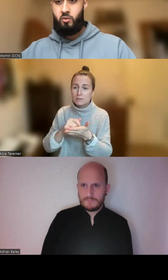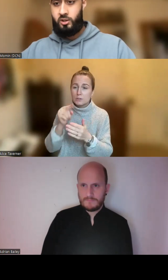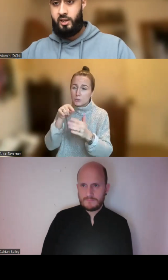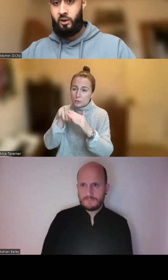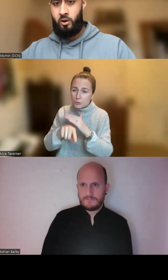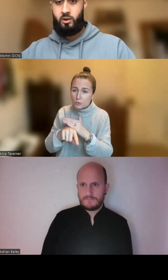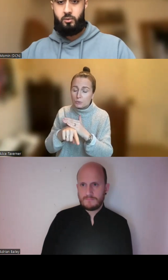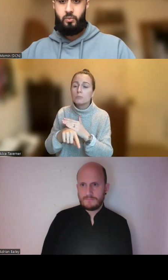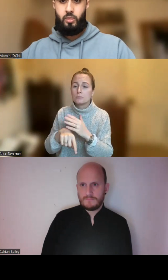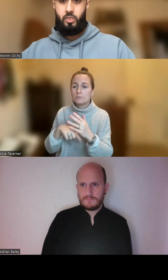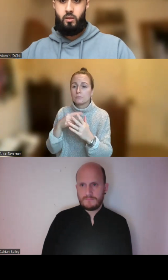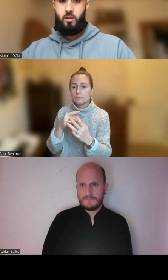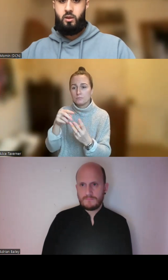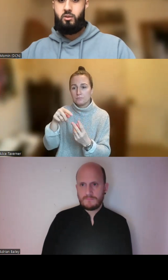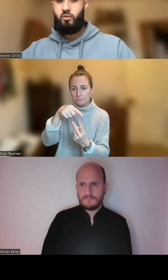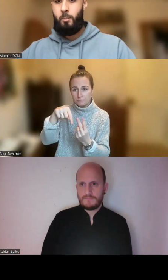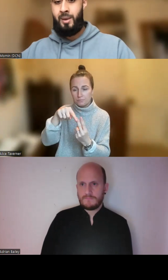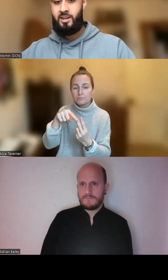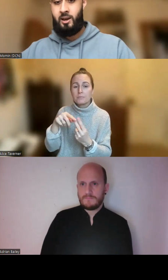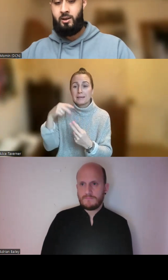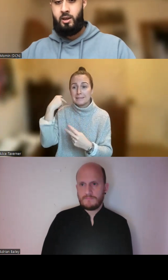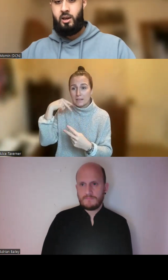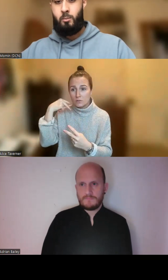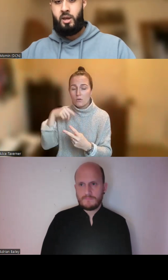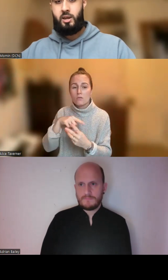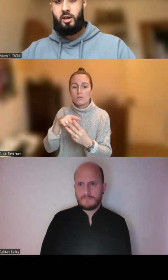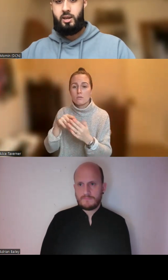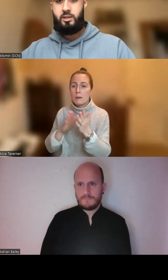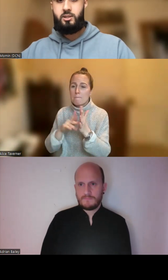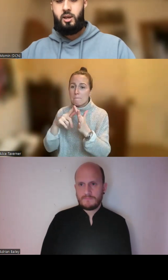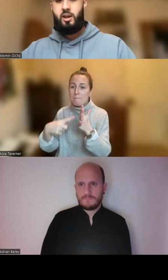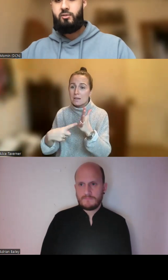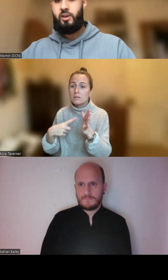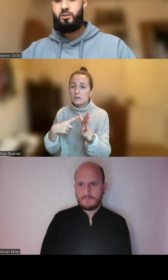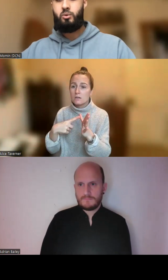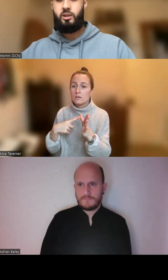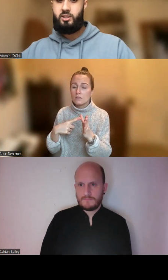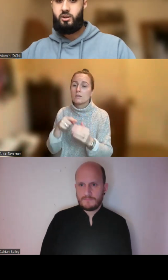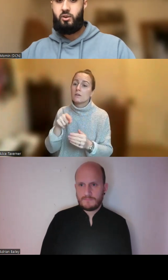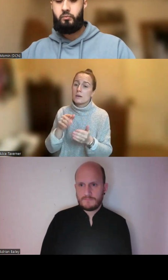You've got TikTok, you've got Meta, and Meta is Facebook and Instagram.